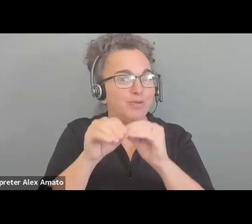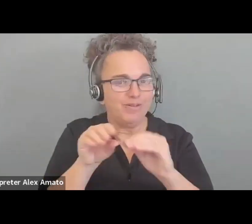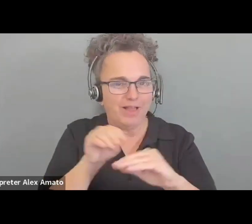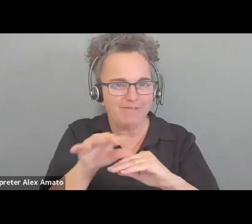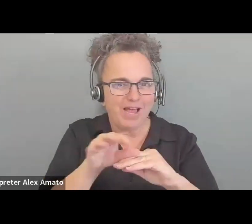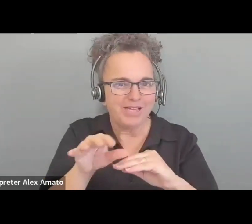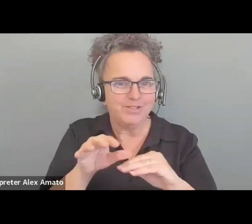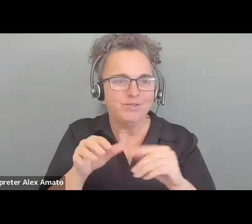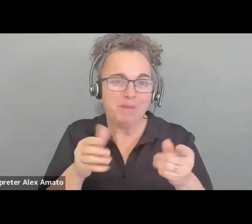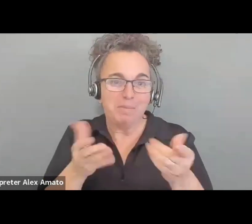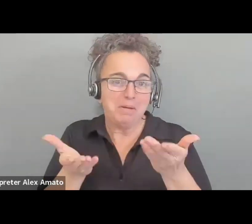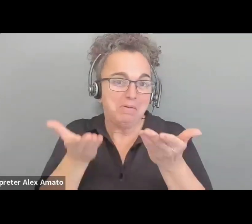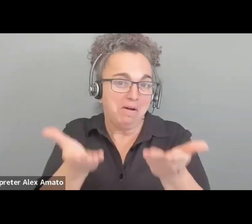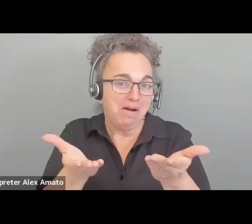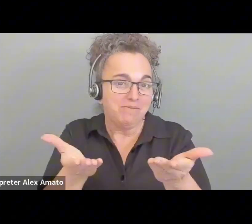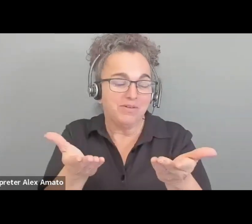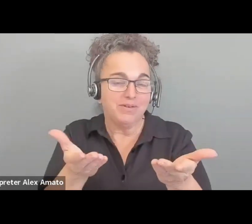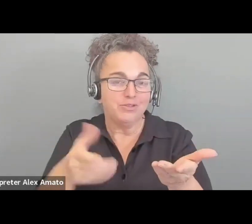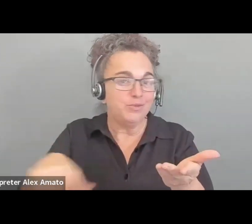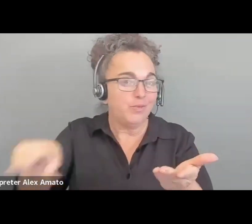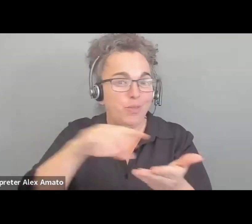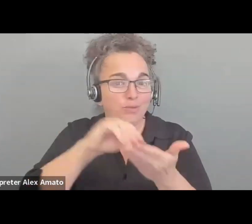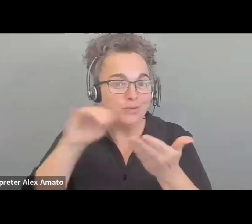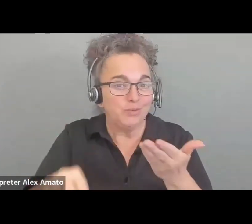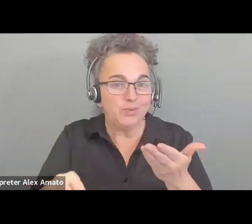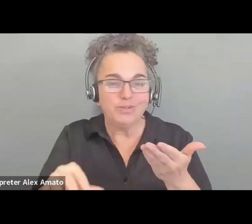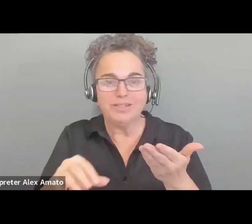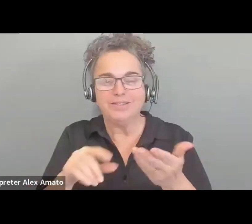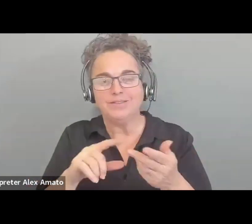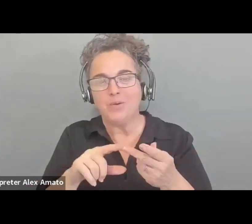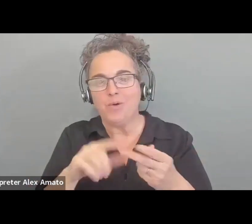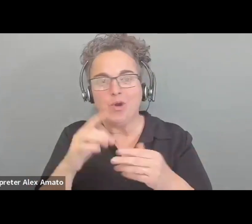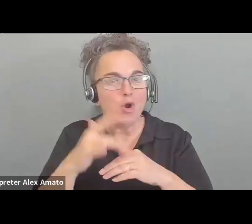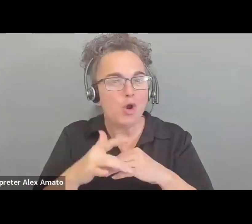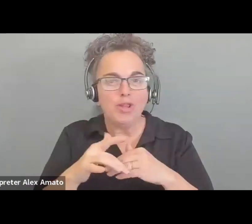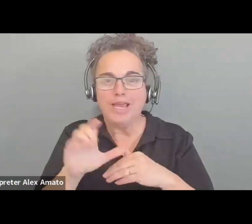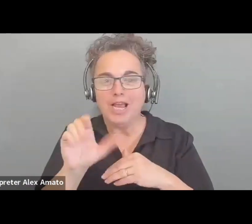that you would offer to any of our students or early career attendees here around